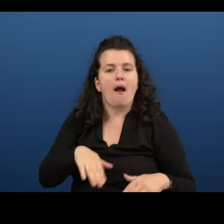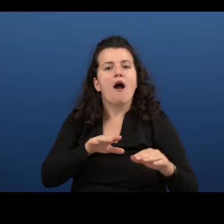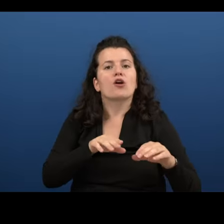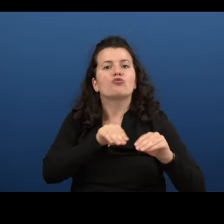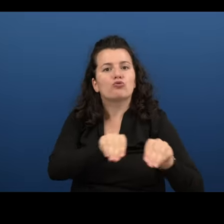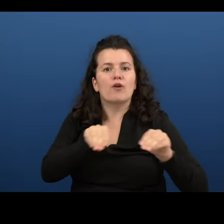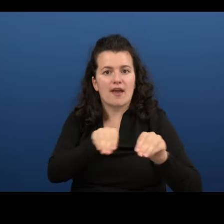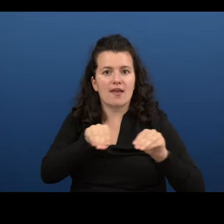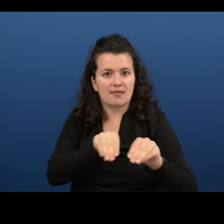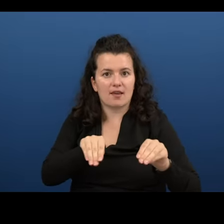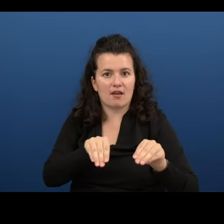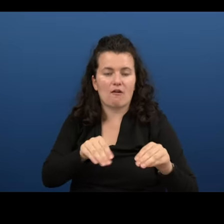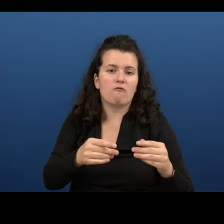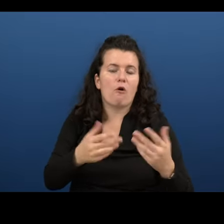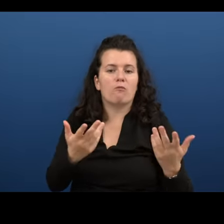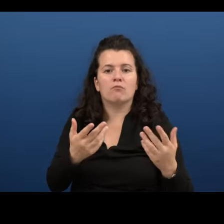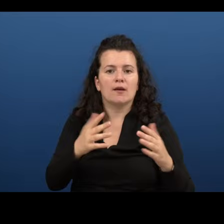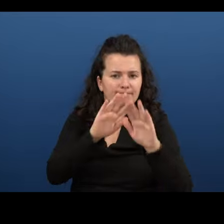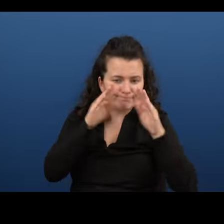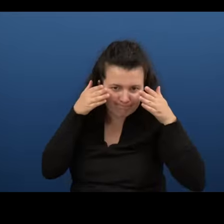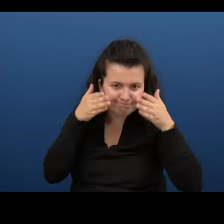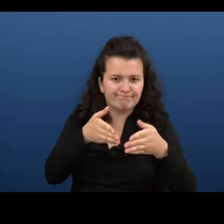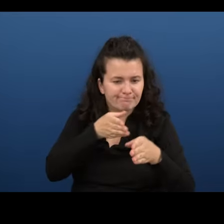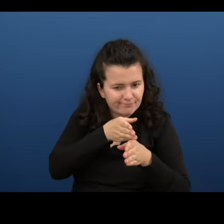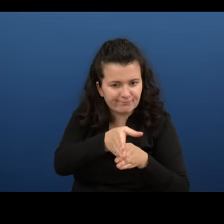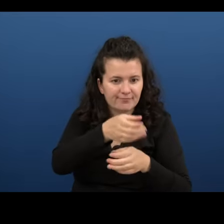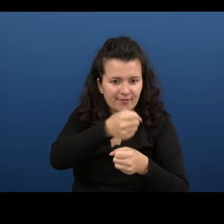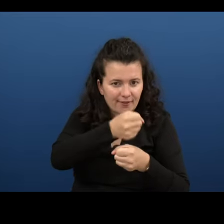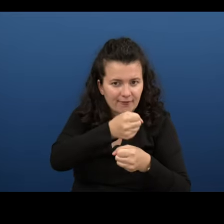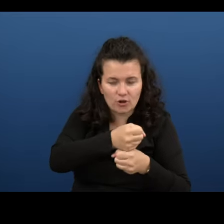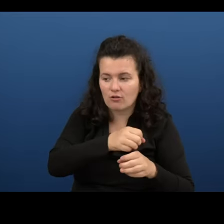you know skills and technical 16:29:12 expertise needed for people with